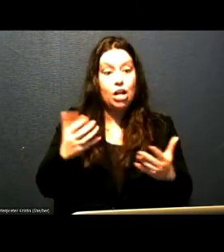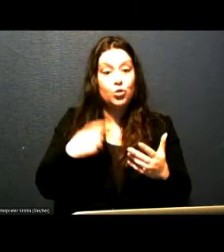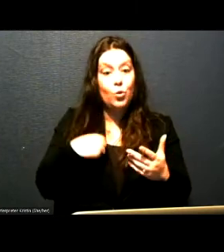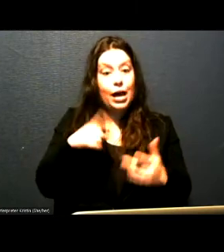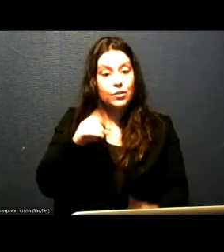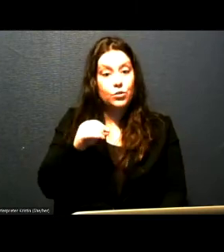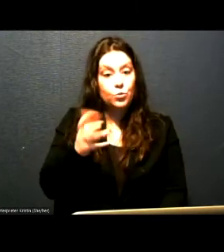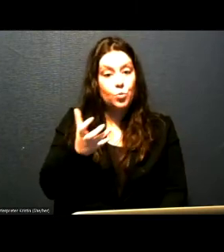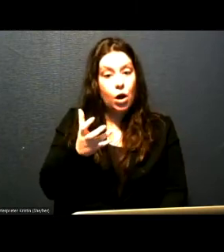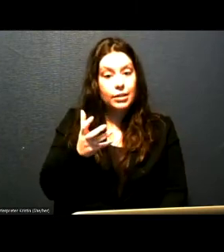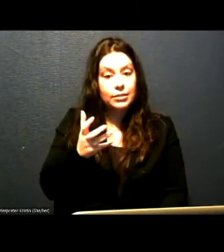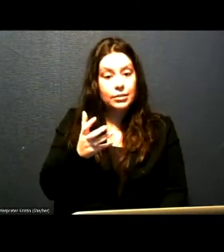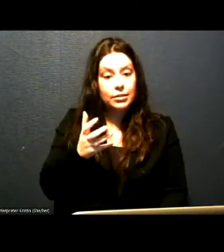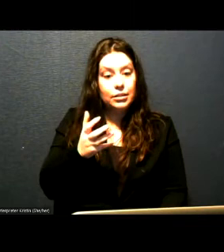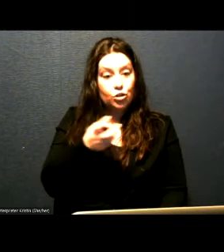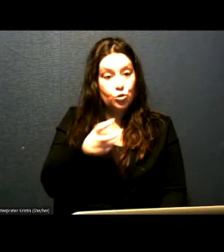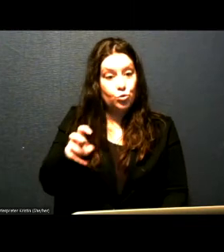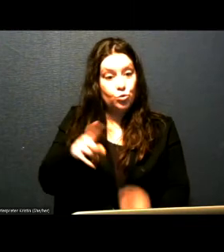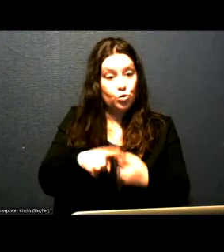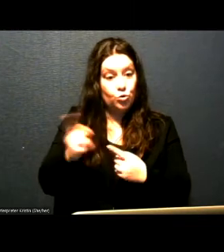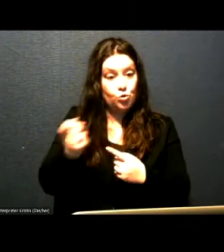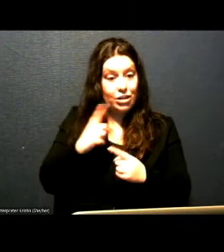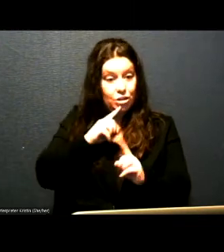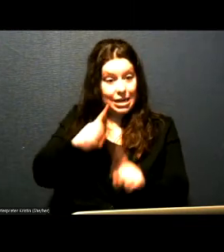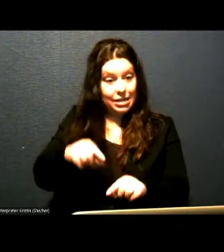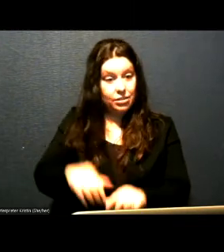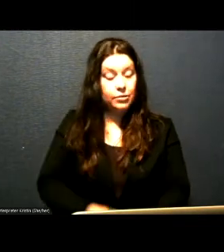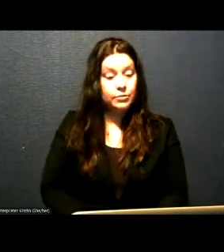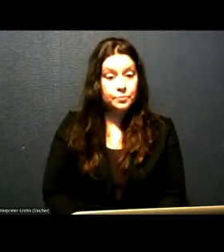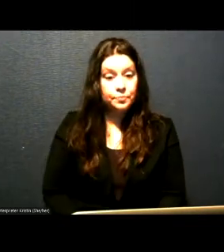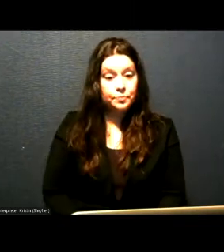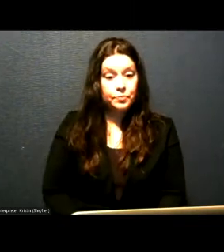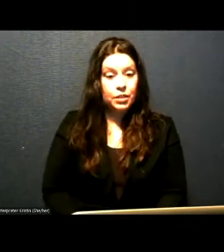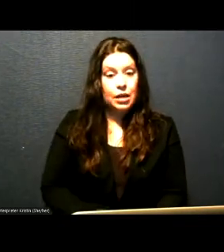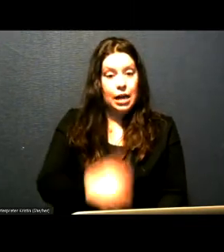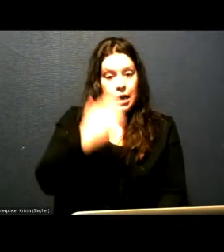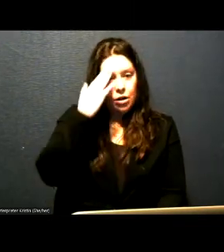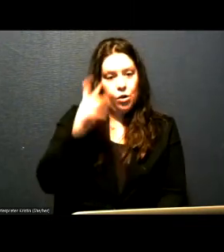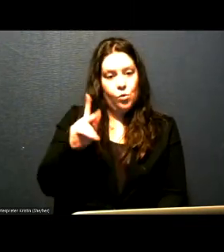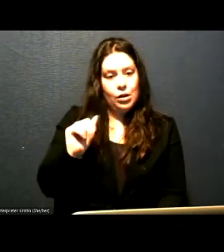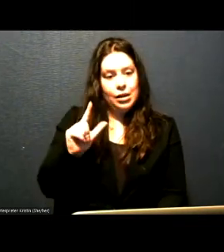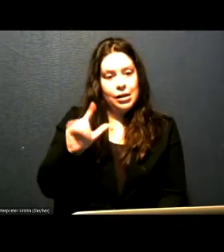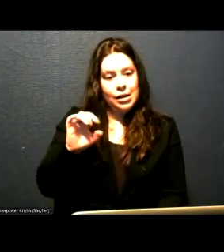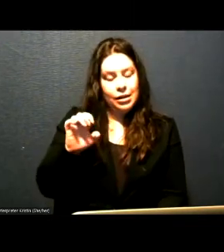um you know move into our Q&A and I know Kayleigh is staying on to join us as well. We do have